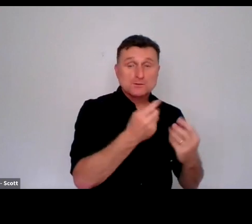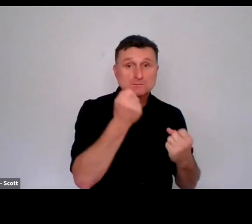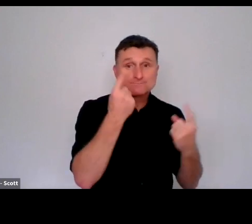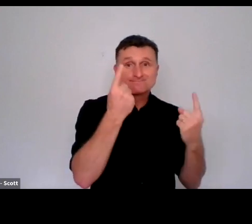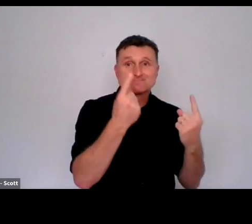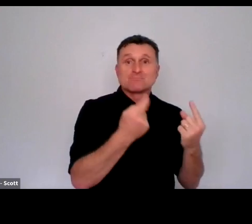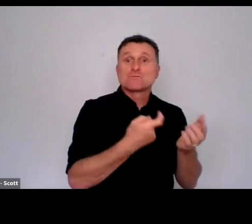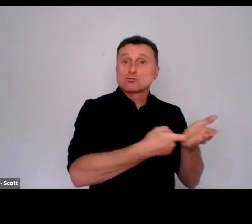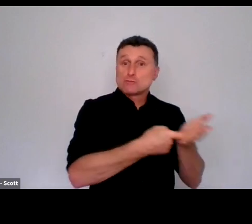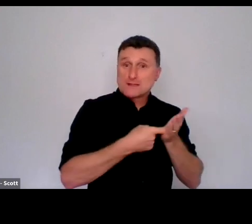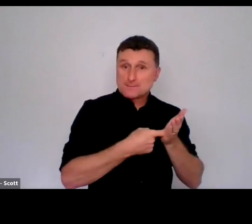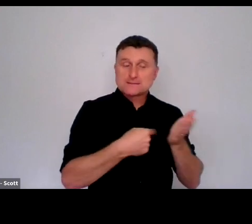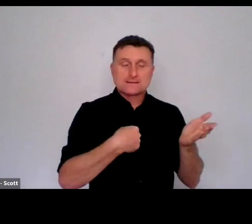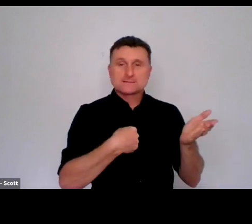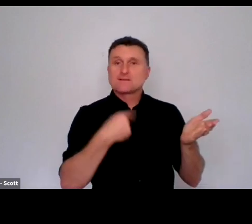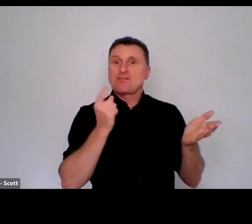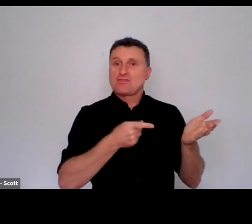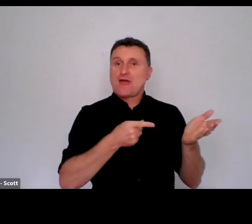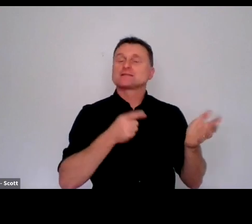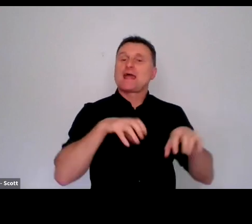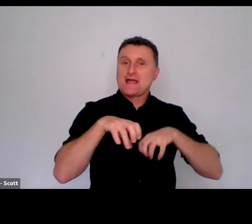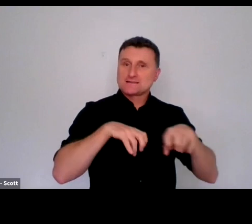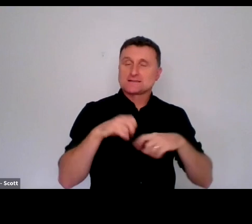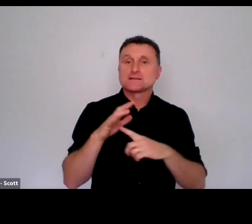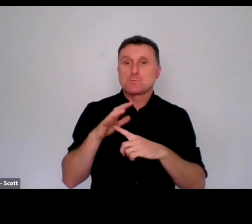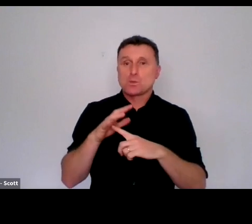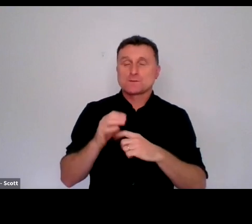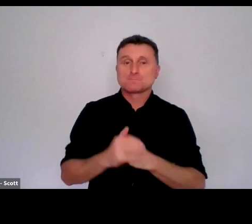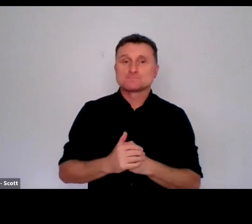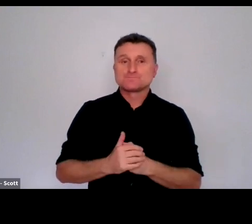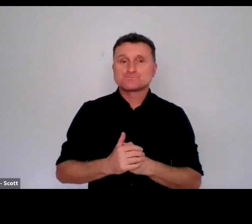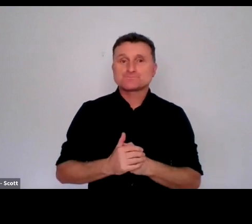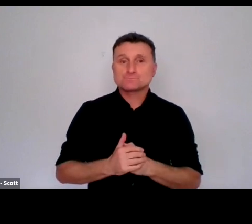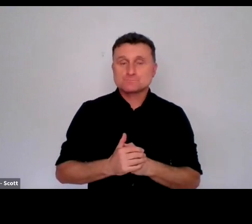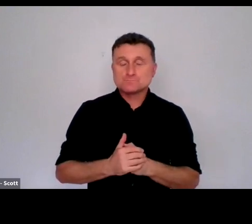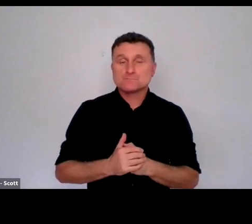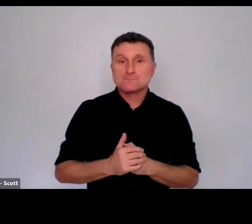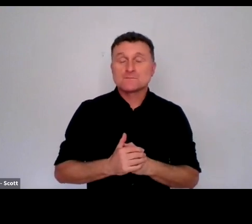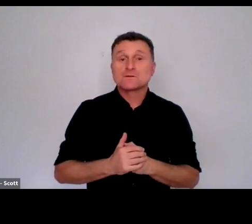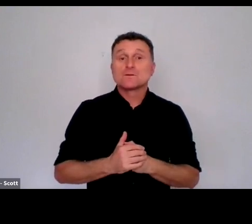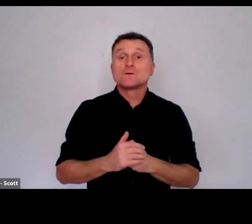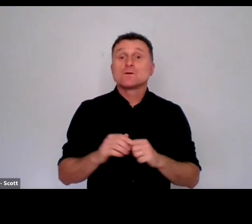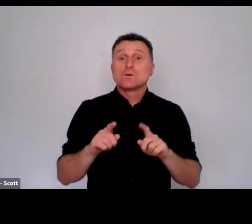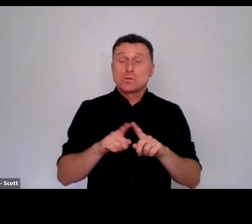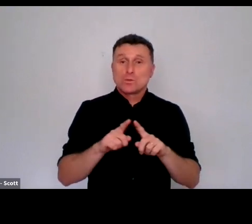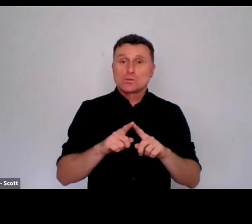And thirdly, we gave evidence and information to the Royal Commission of Inquiry